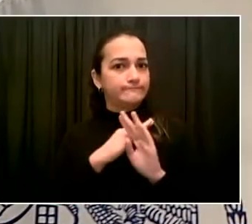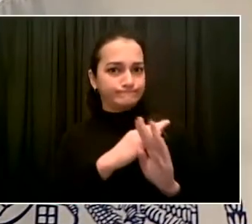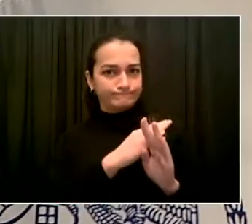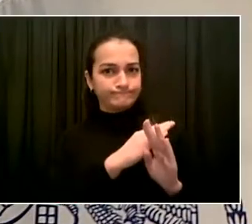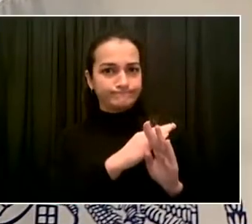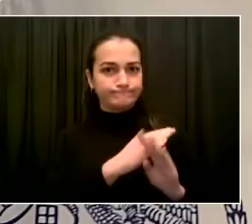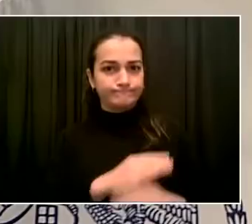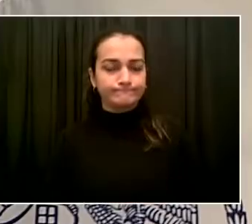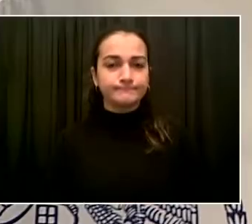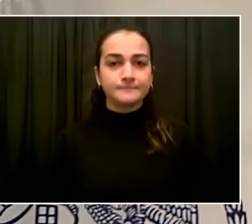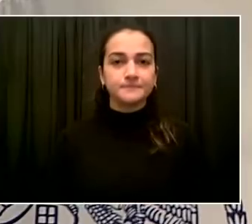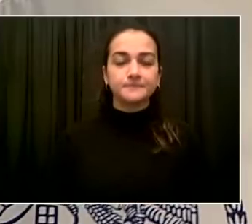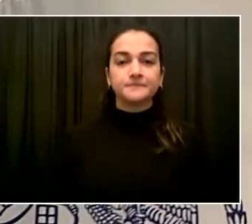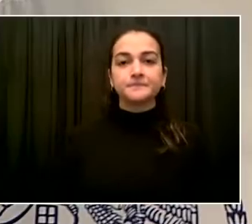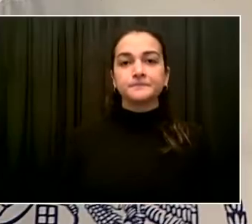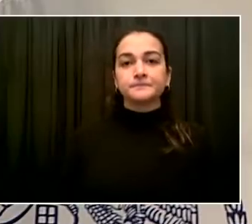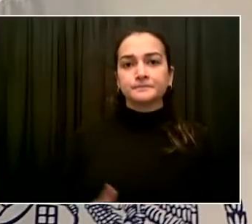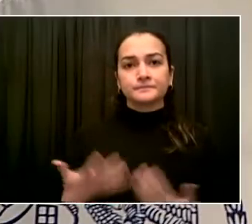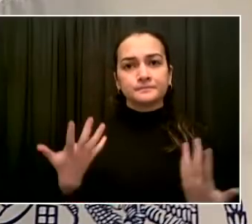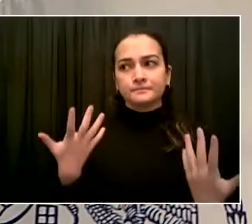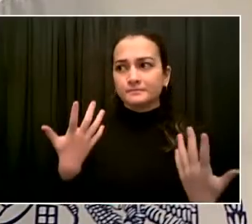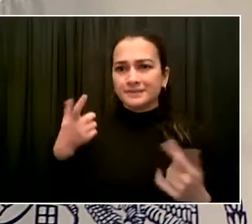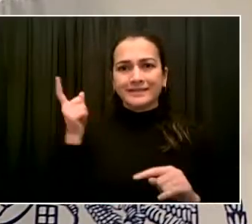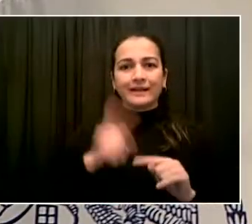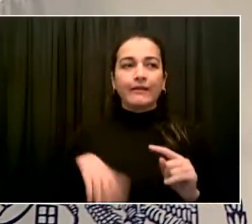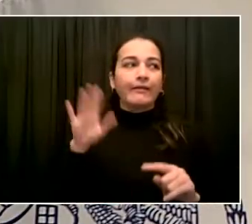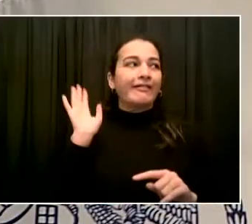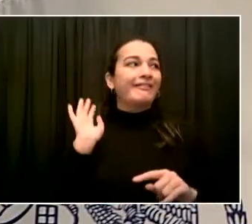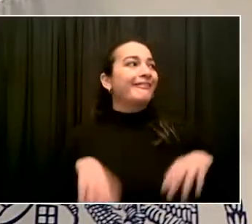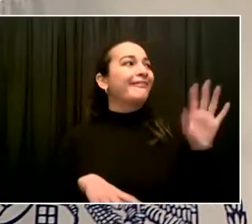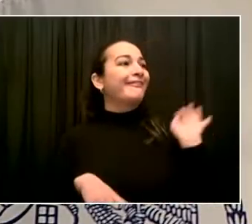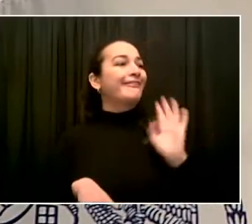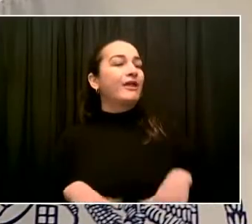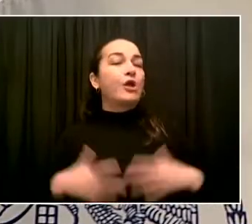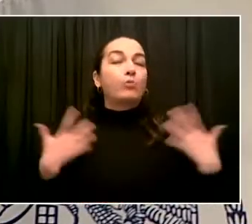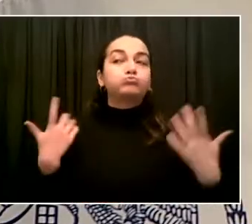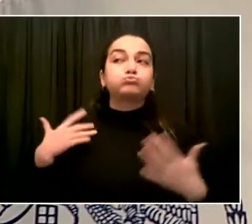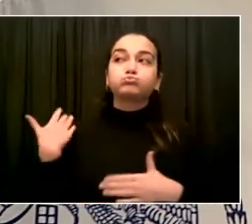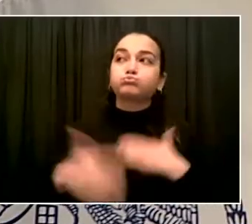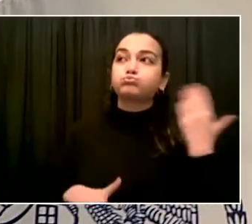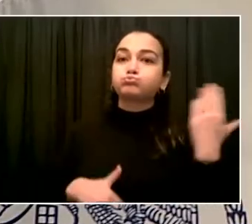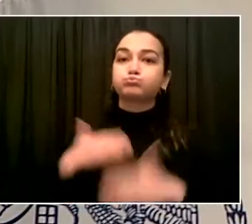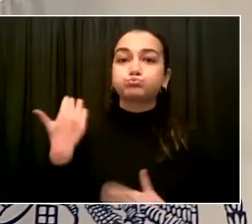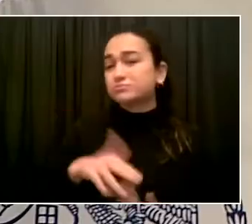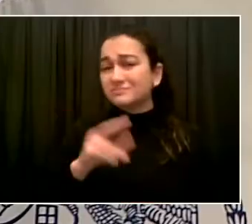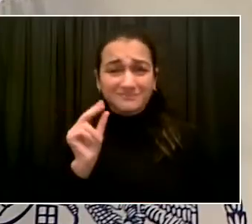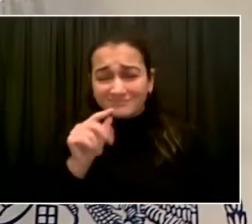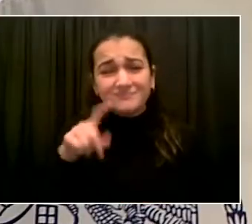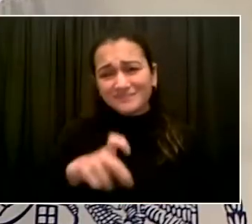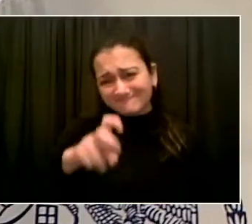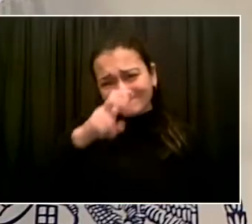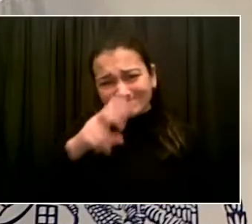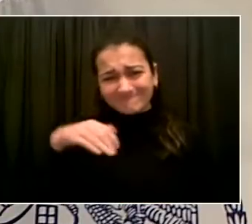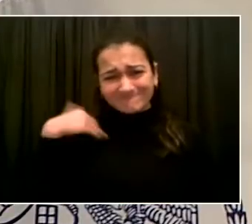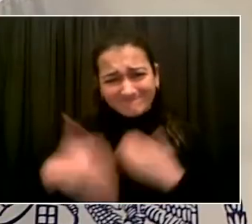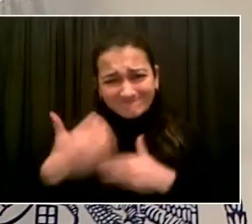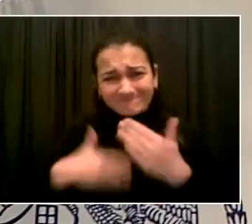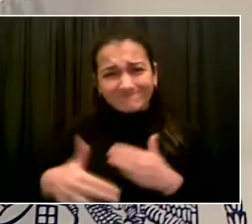WHICH IS BEEN SURPRISINGLY LICE THE LAST FEW WEEKS BUT THAT WON'T GO FOR TOO MUCH LONGER. IT IS PREEMPTIVE